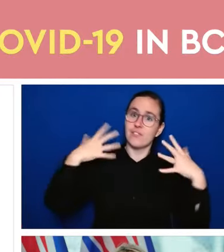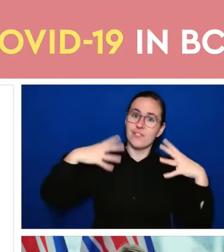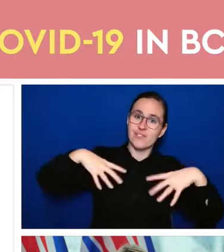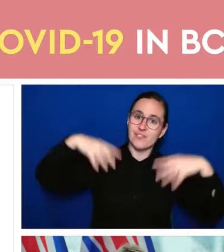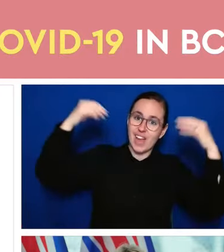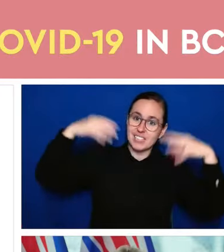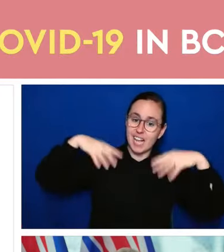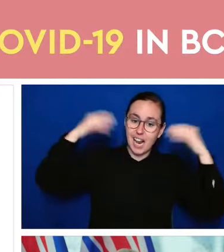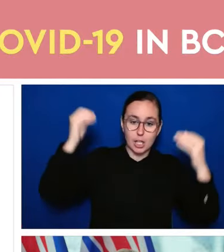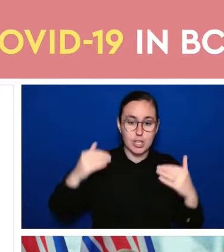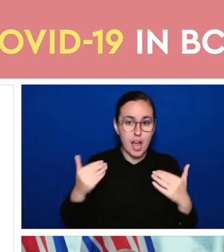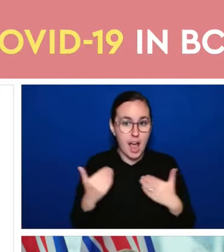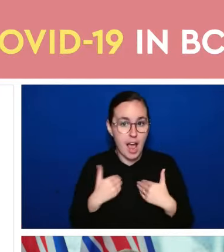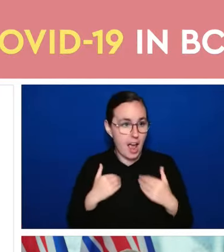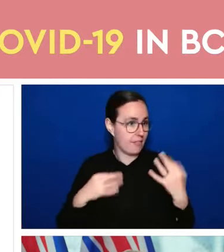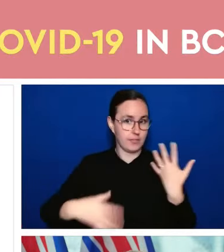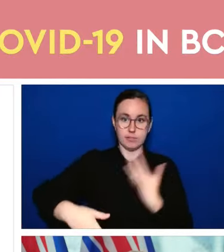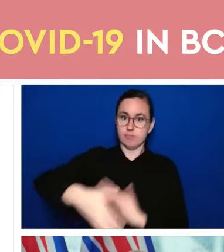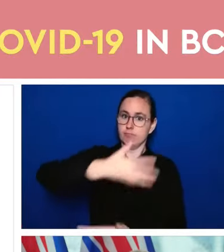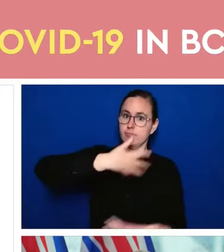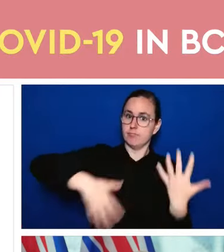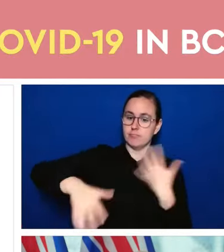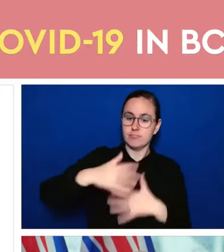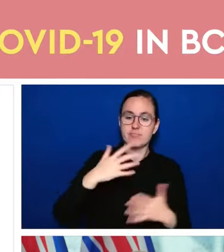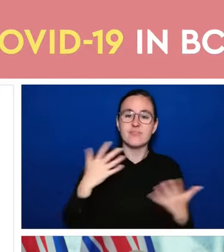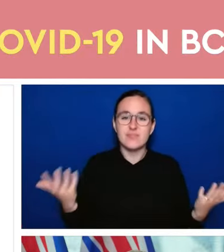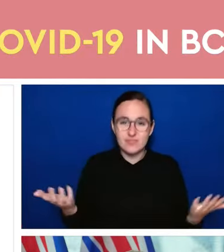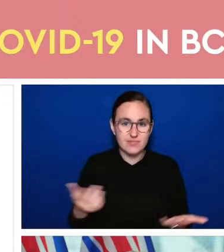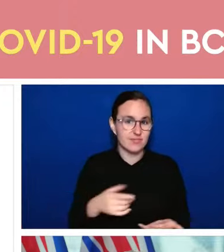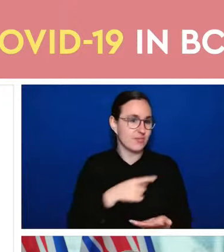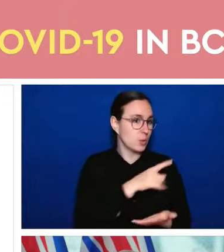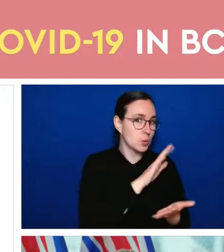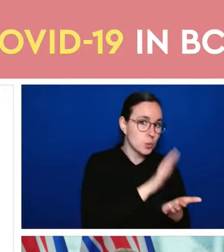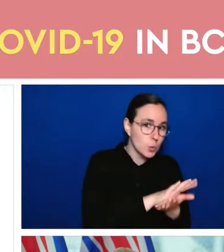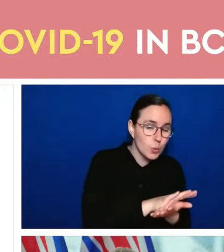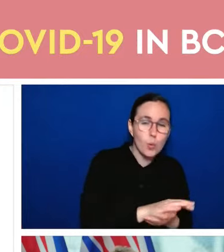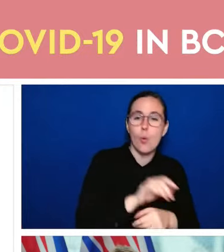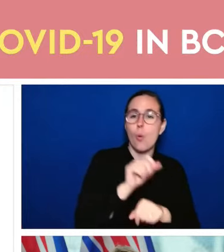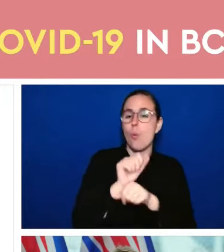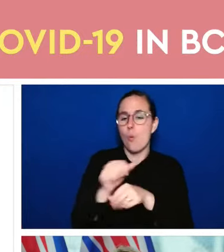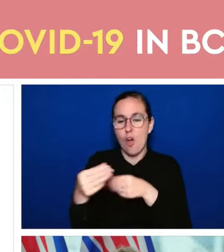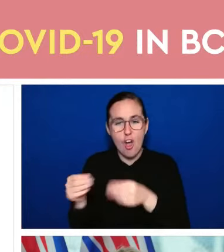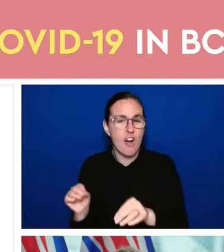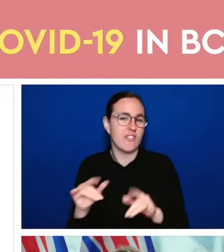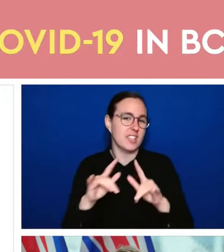doing it schools and workplaces. We can look at a clean surfaces